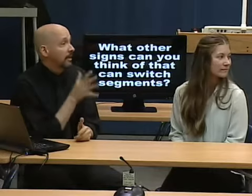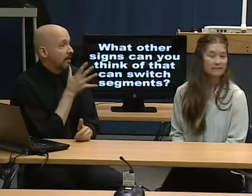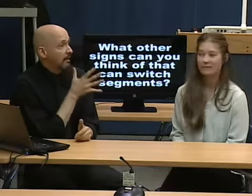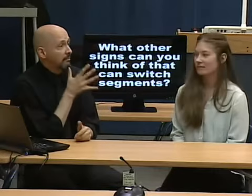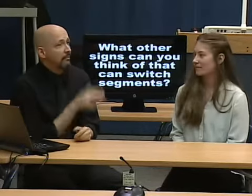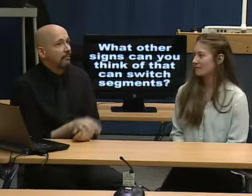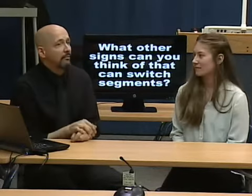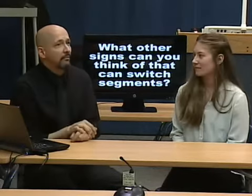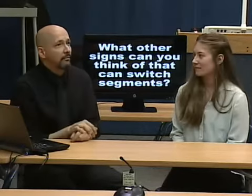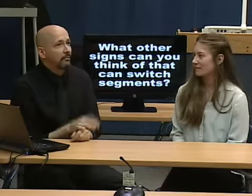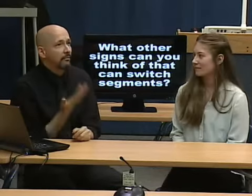"Mom"?